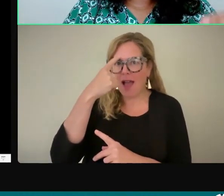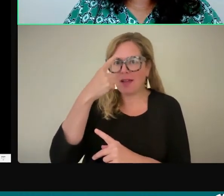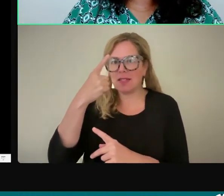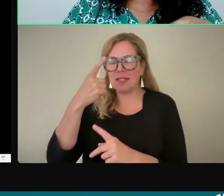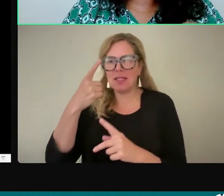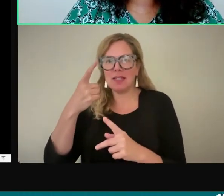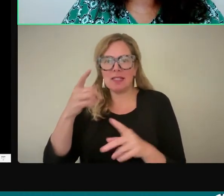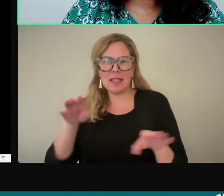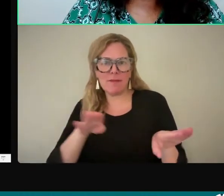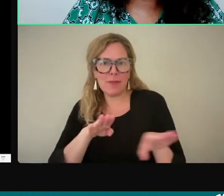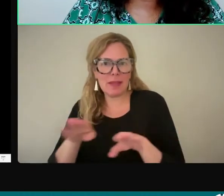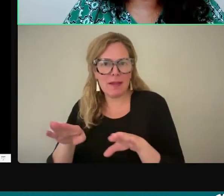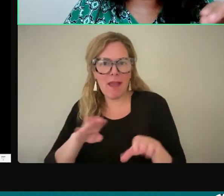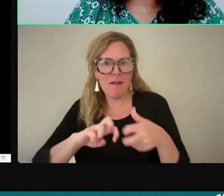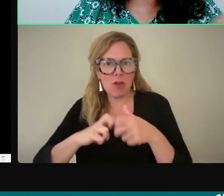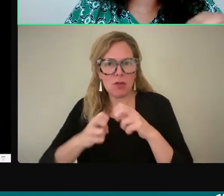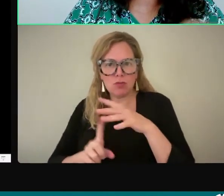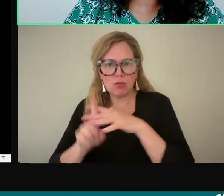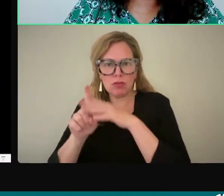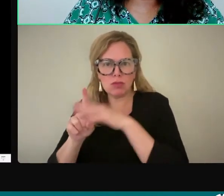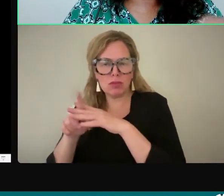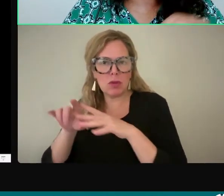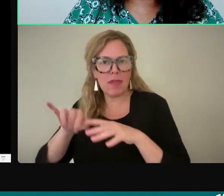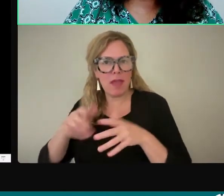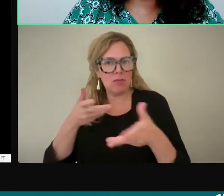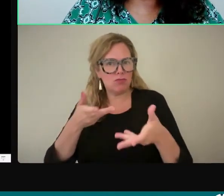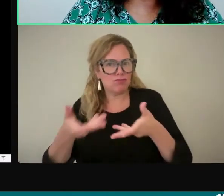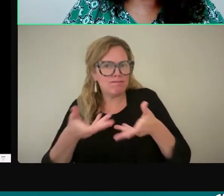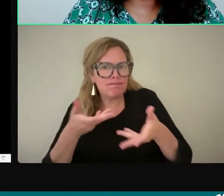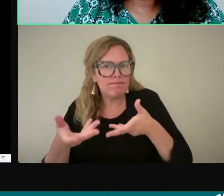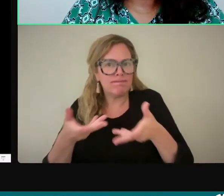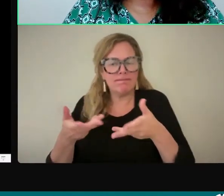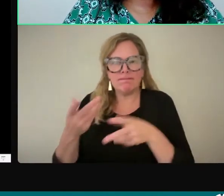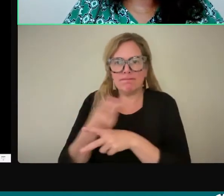Then when it came to actually getting into the car and going to the visit, they said,